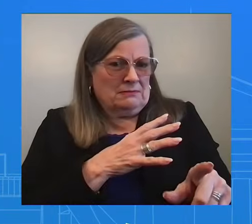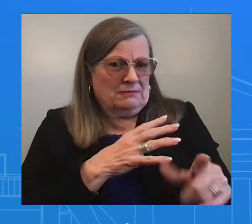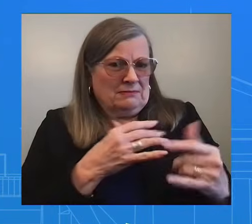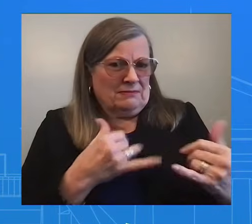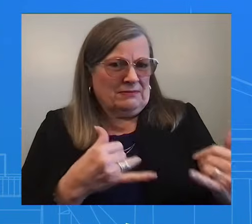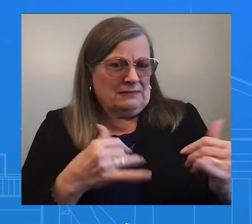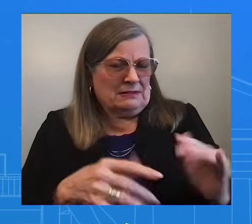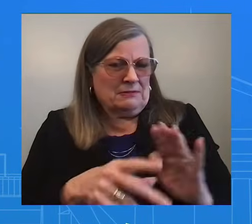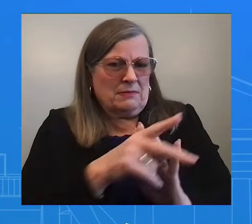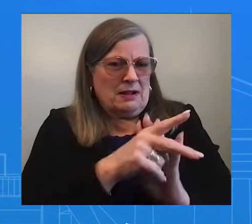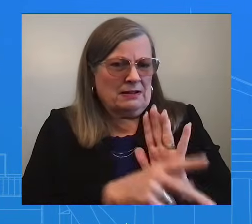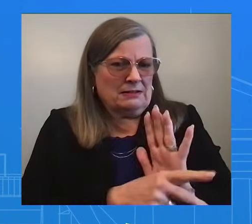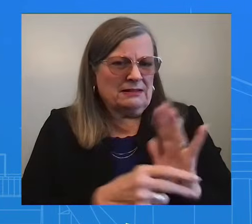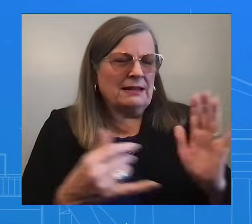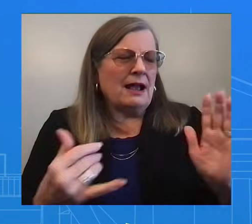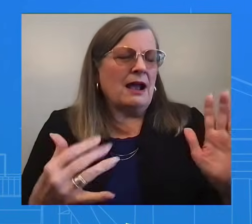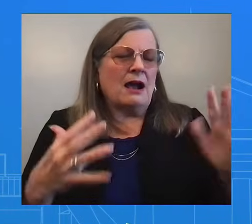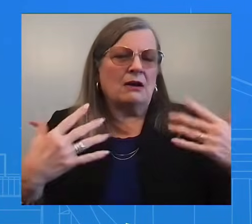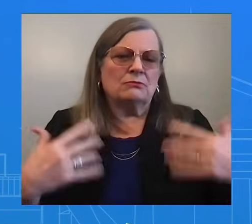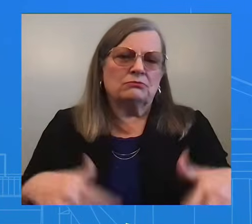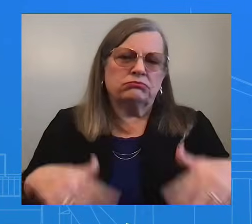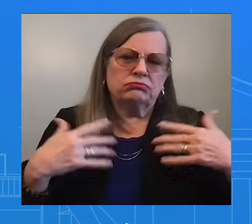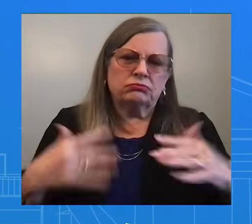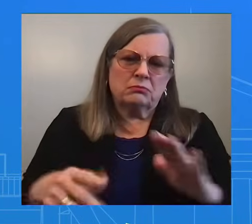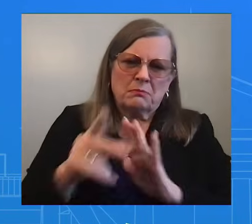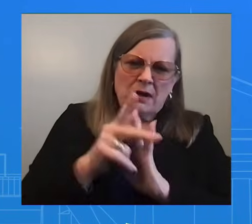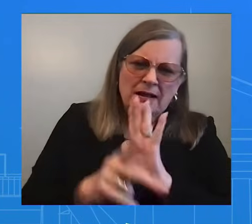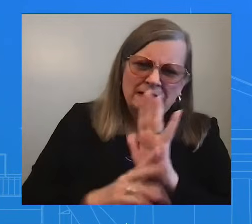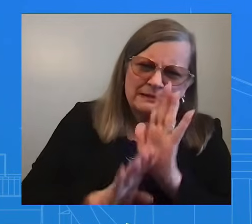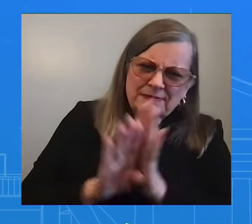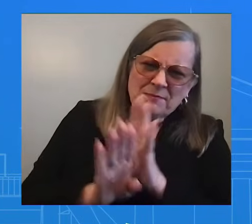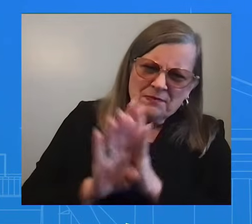how can you argue that and how can you argue U.S. leadership